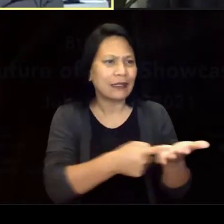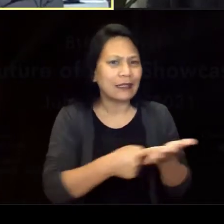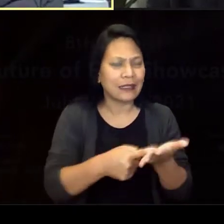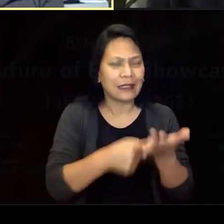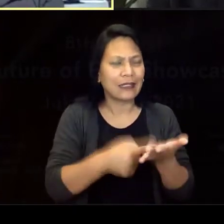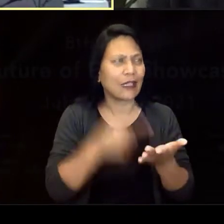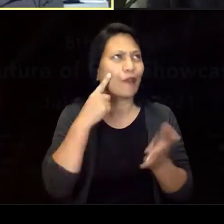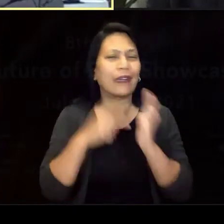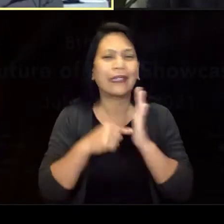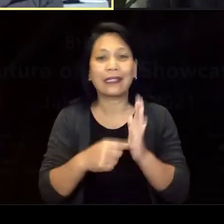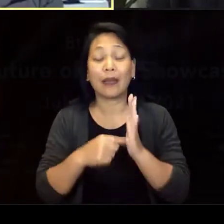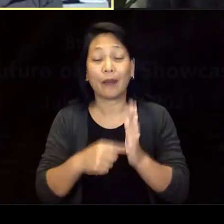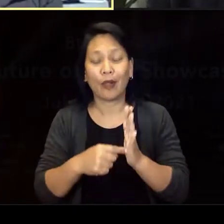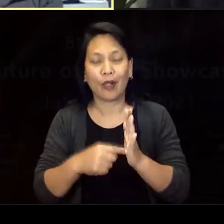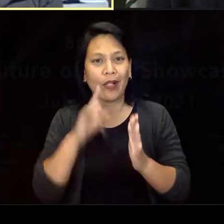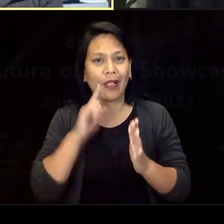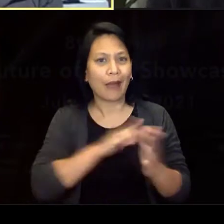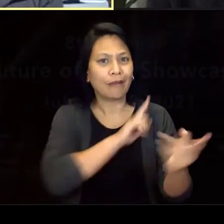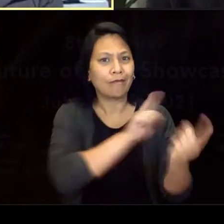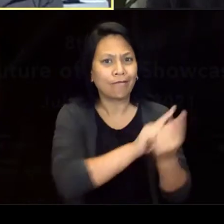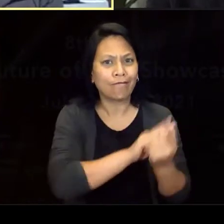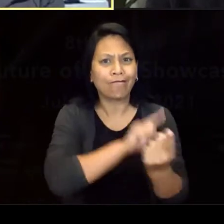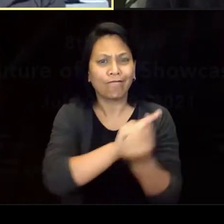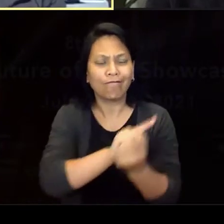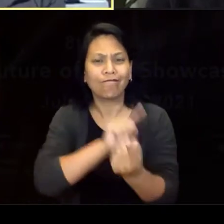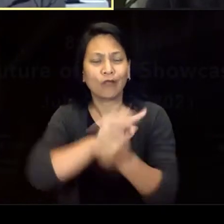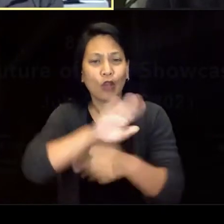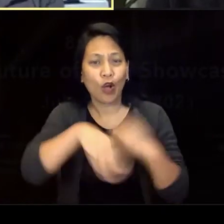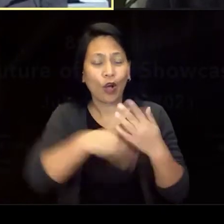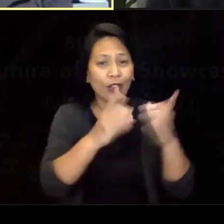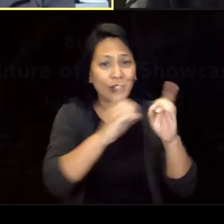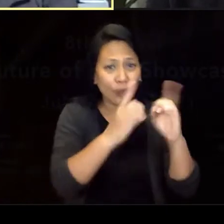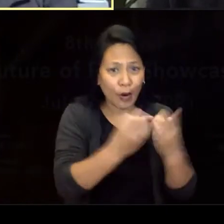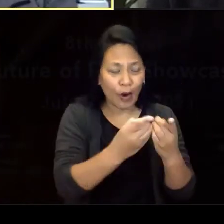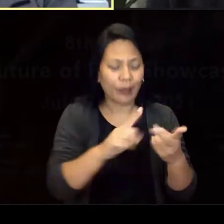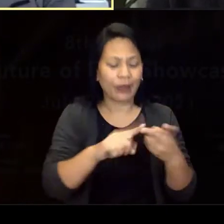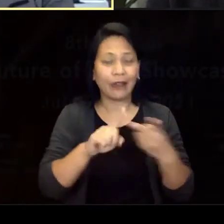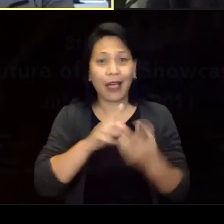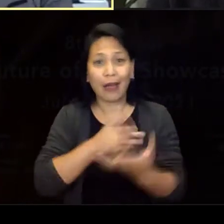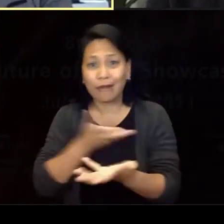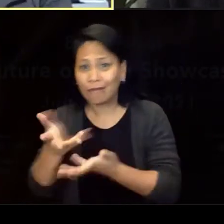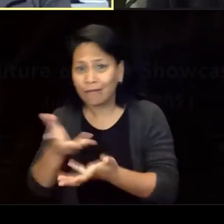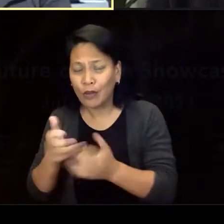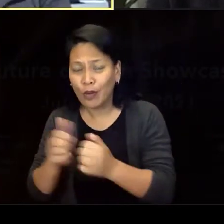Like I'm talking to all of the departments and talking to the actor to make sure they feel comfortable with what I'm doing to them.